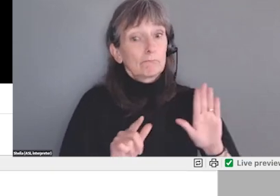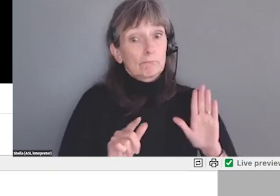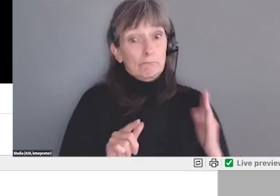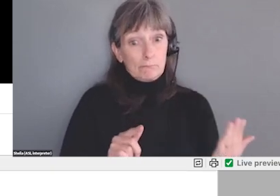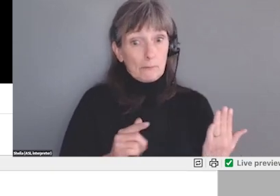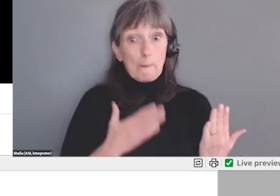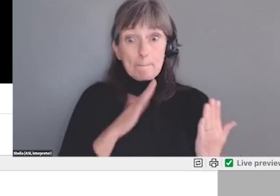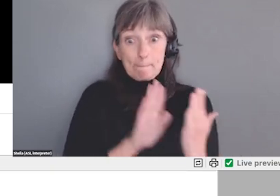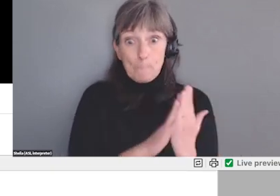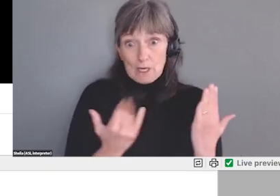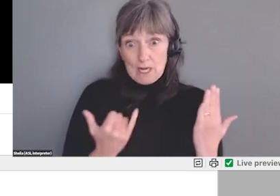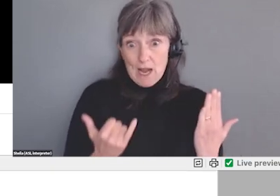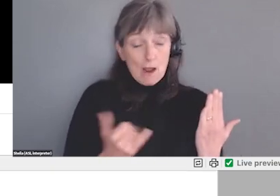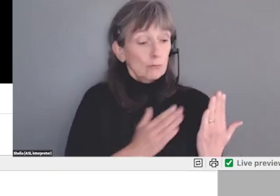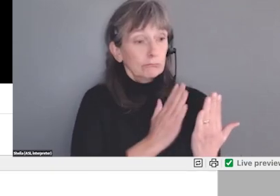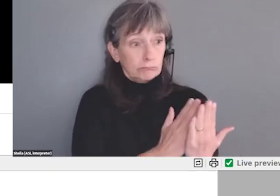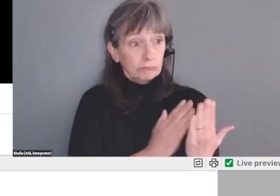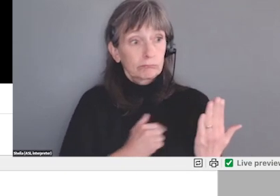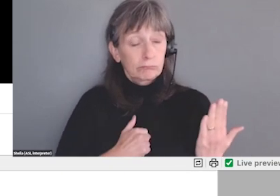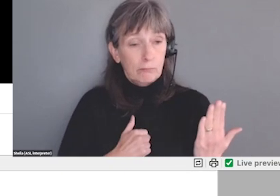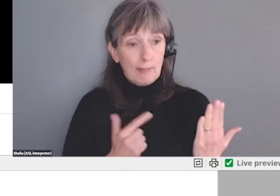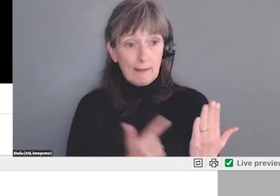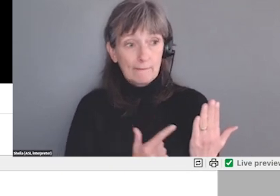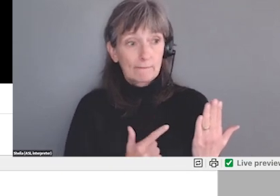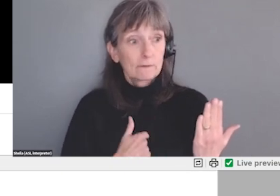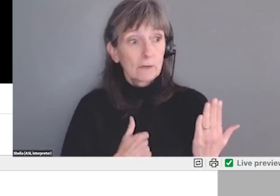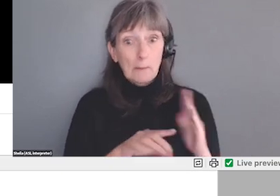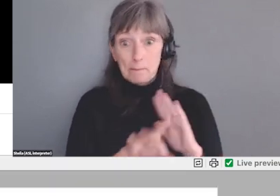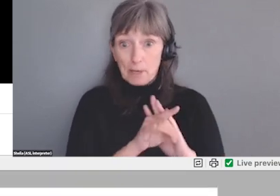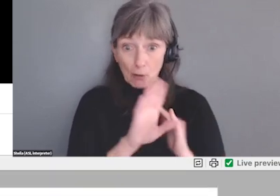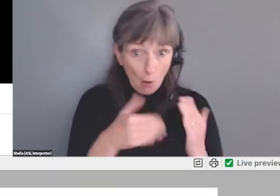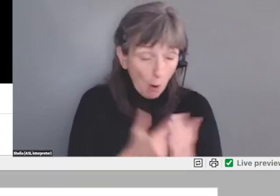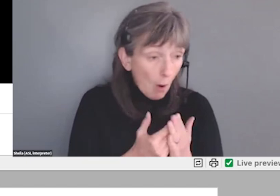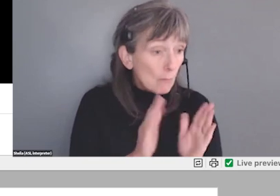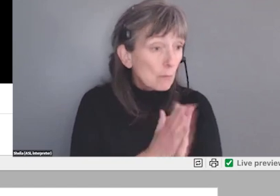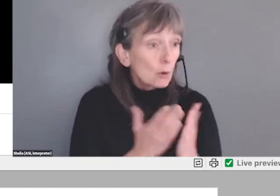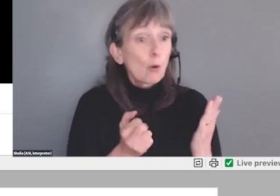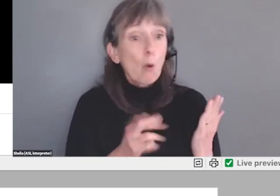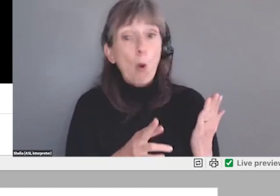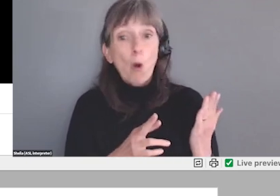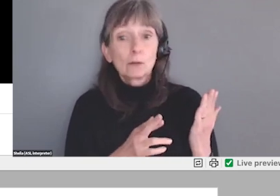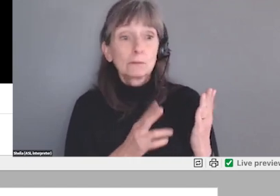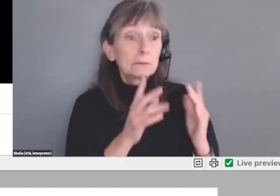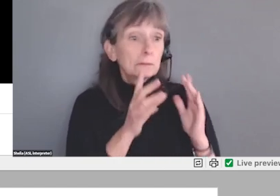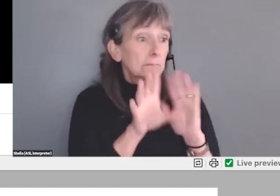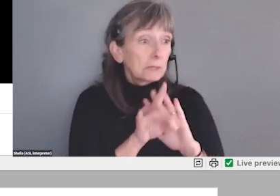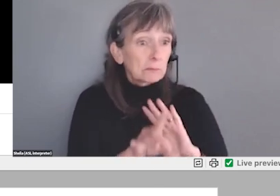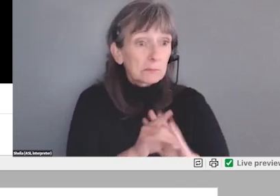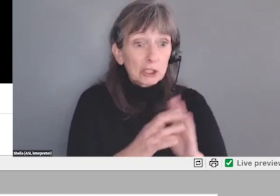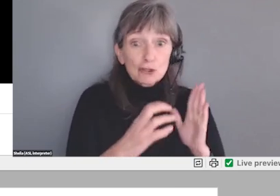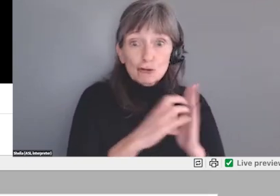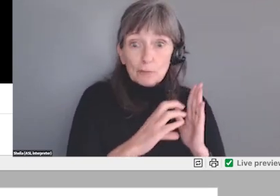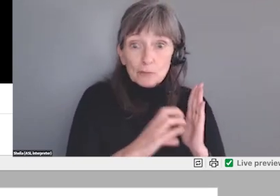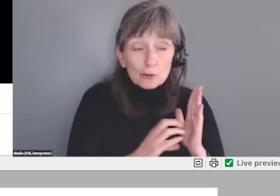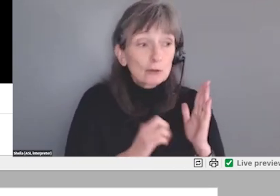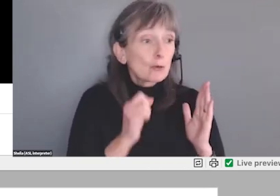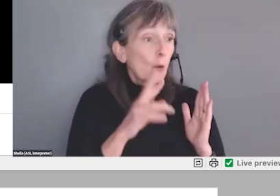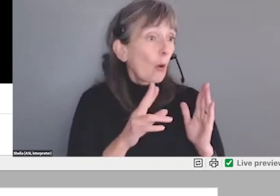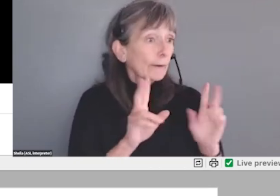I can select the entire book or aspects of that book. For example, the title or this paragraph.